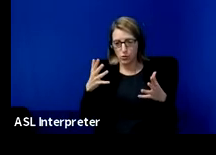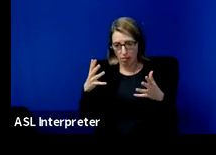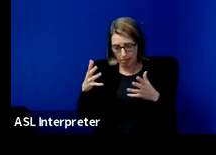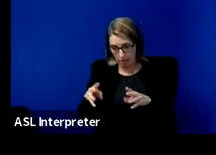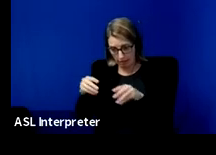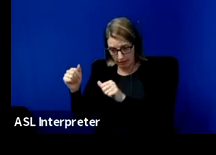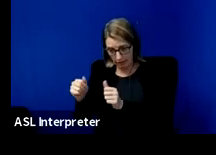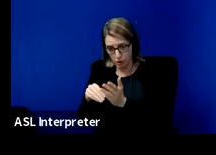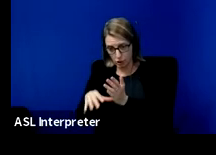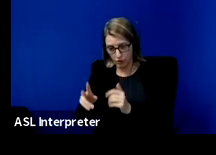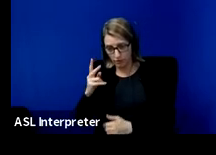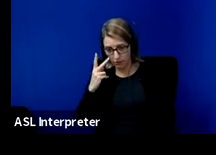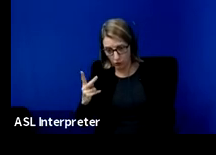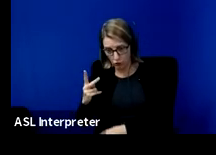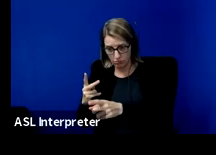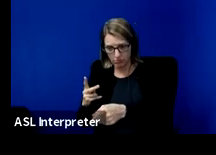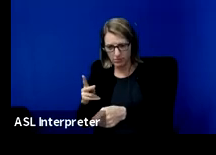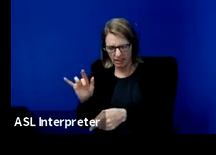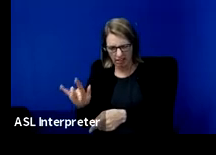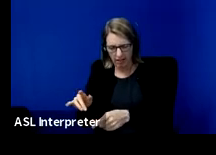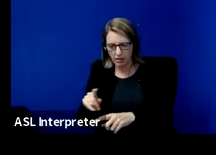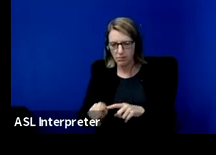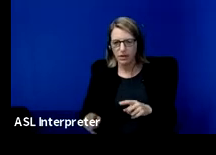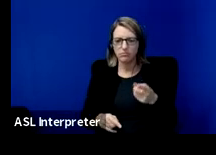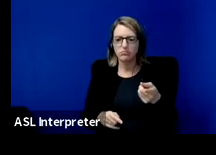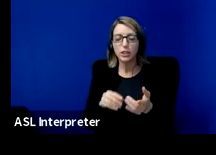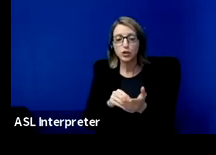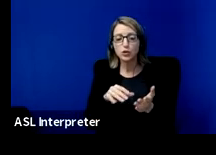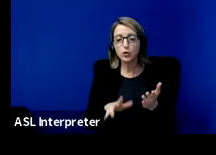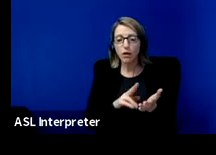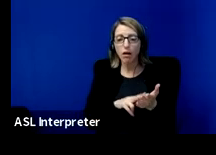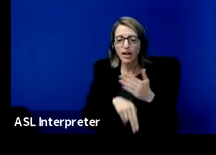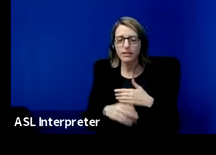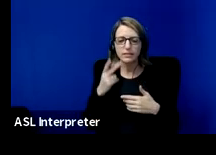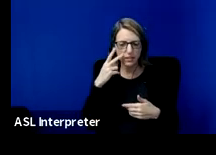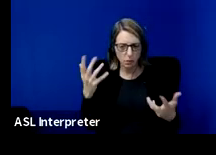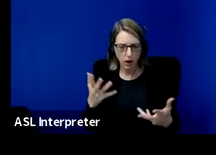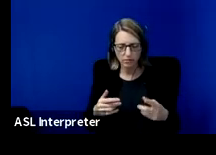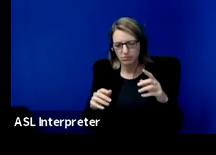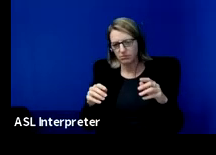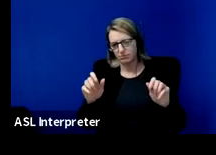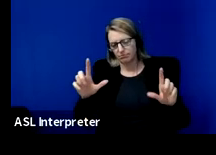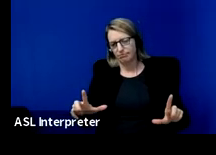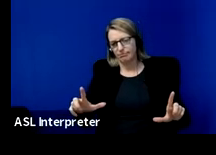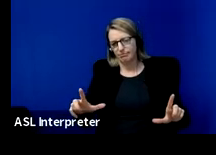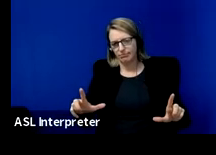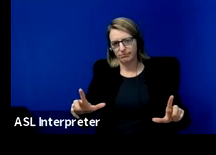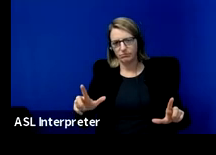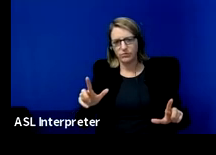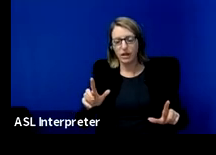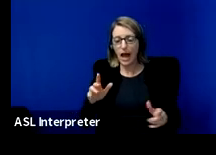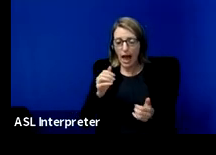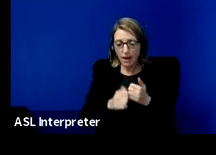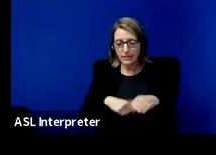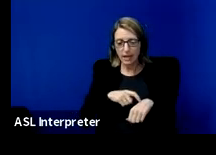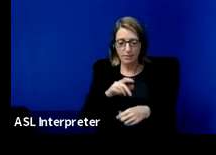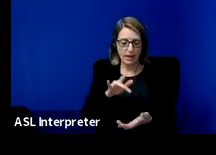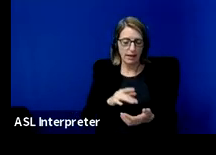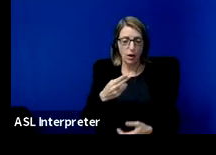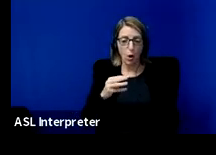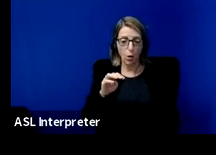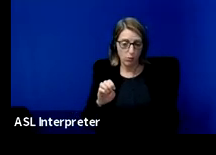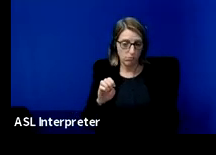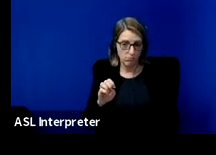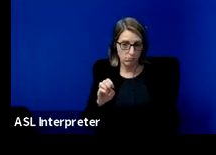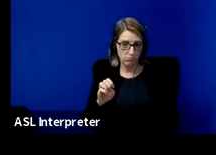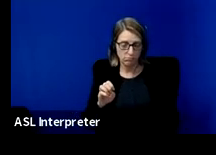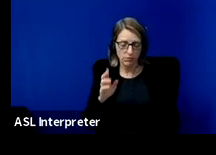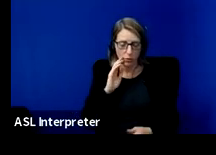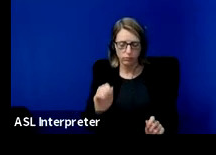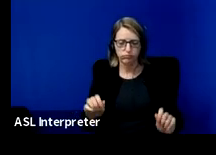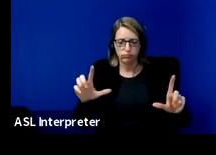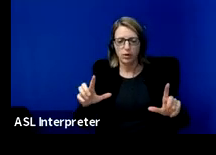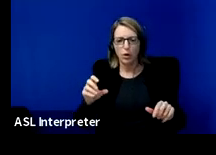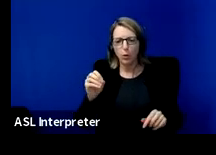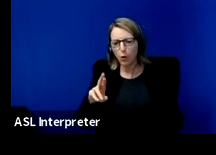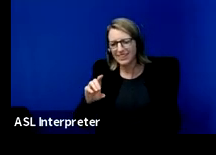ESD 112-- Kristina Wambold: But you can see now when the student logs into this course, they are going to land on this page. Every time they select home and also when they default into the class, they can go to down to modules.